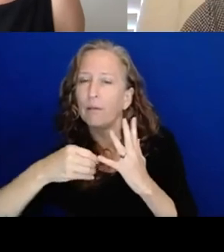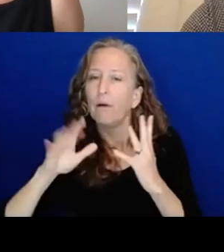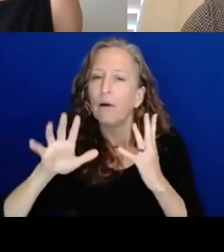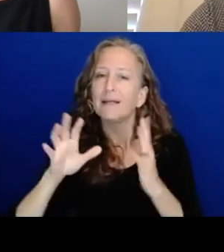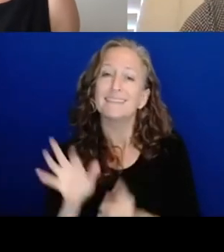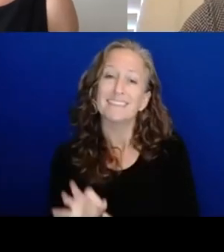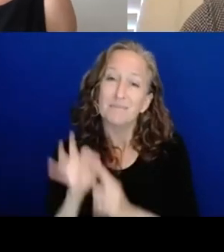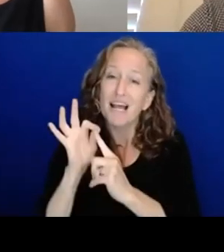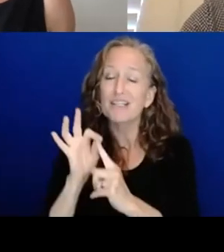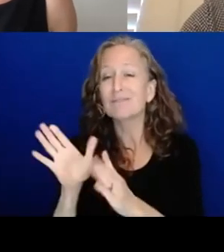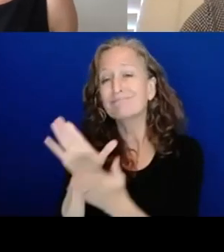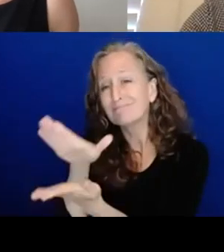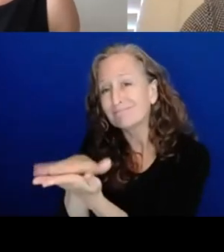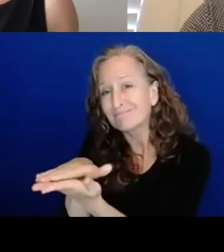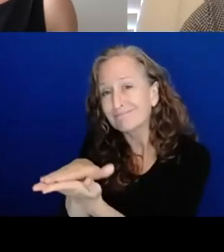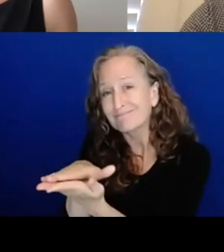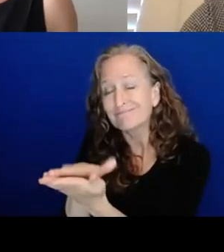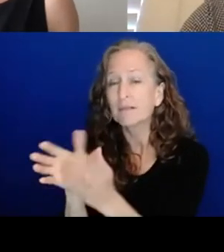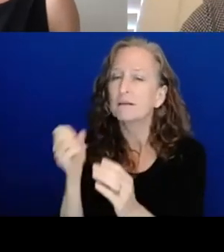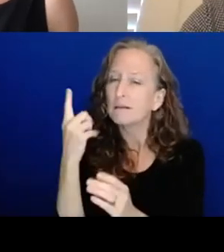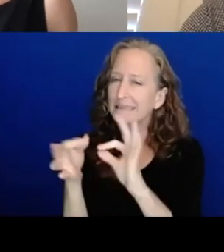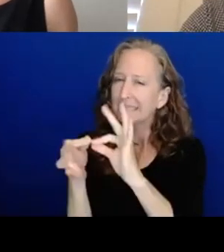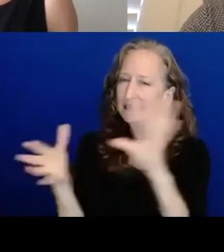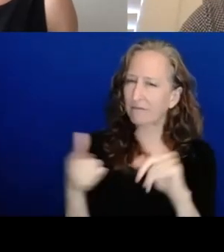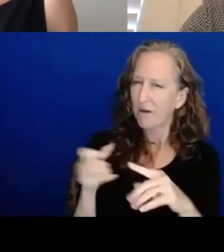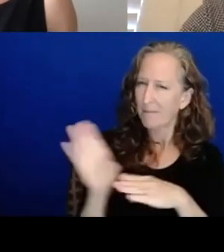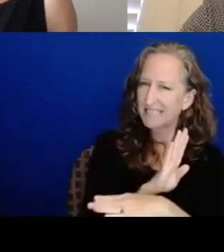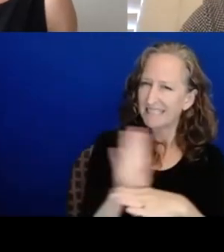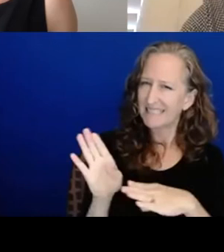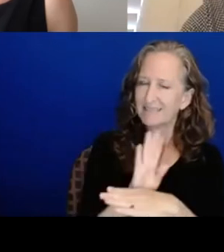That's disconnected from the business case and from other product development and all